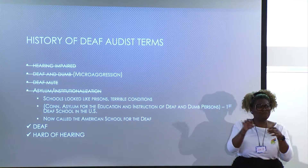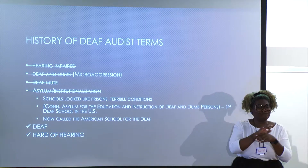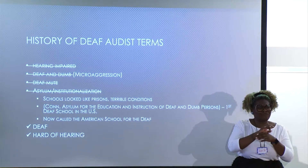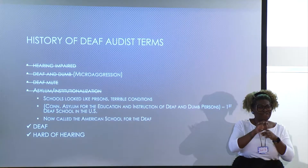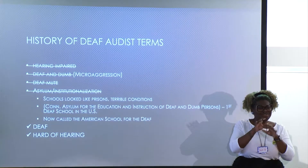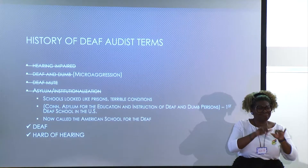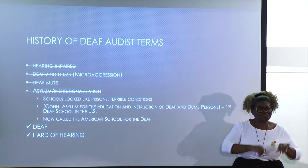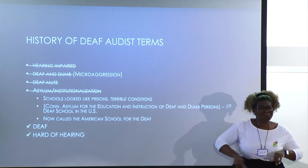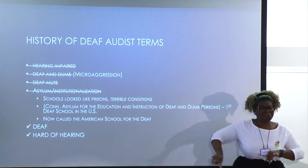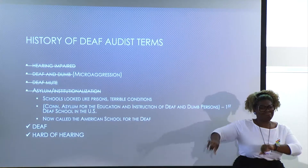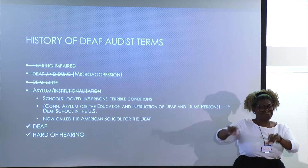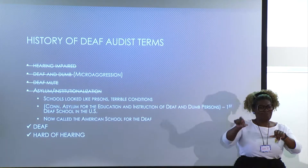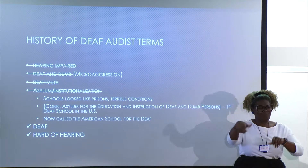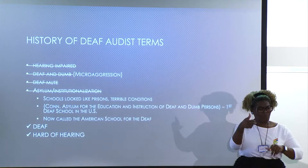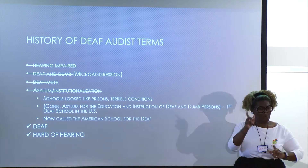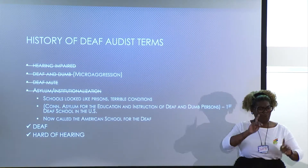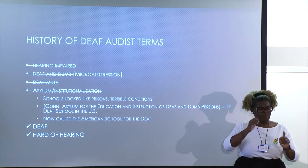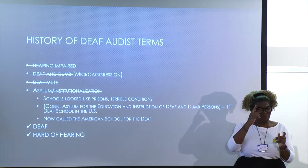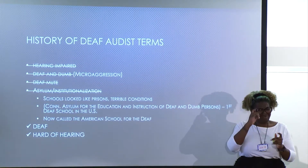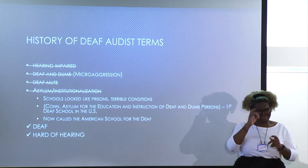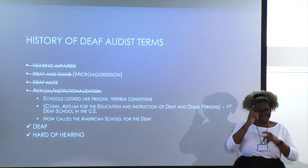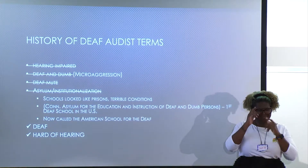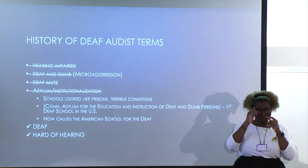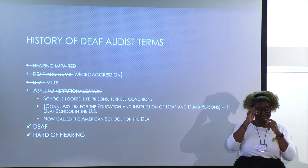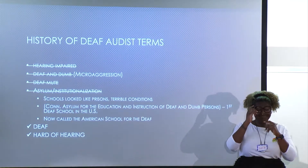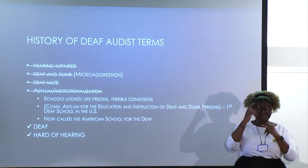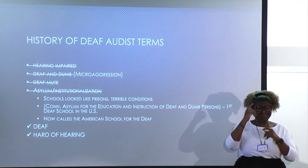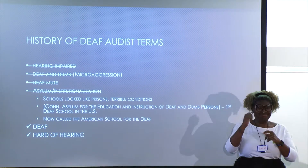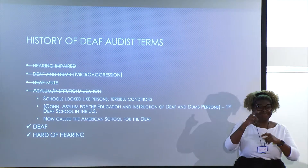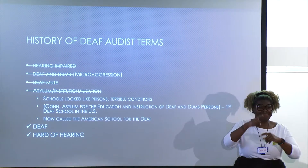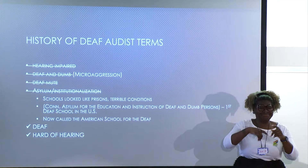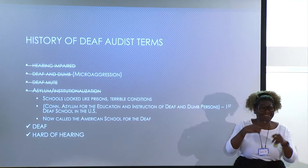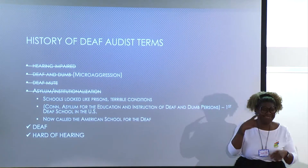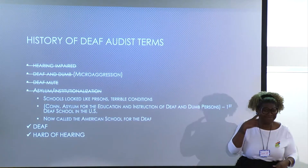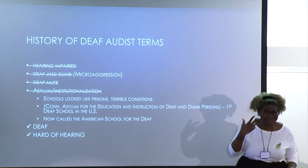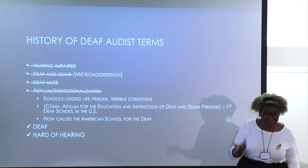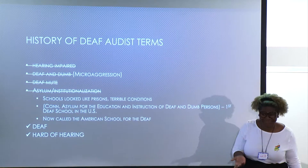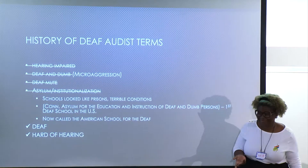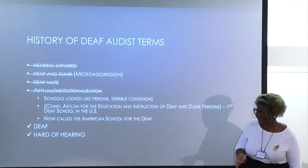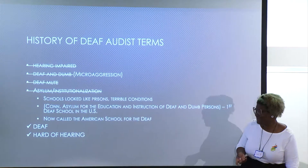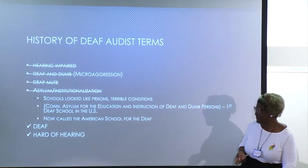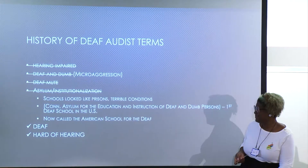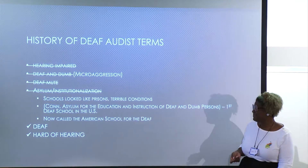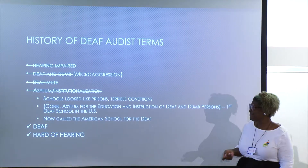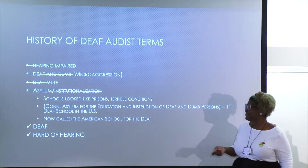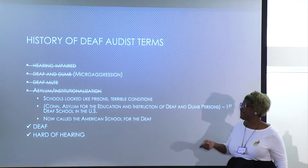able to learn or to function as a full-- as a normal member of society.